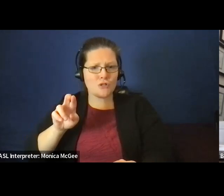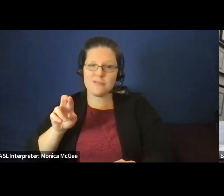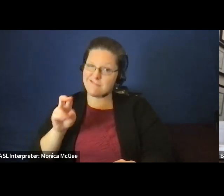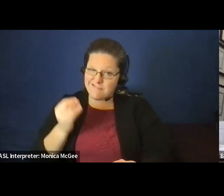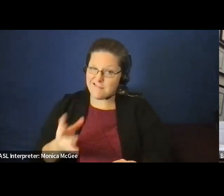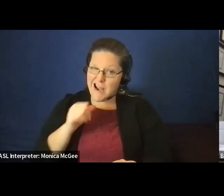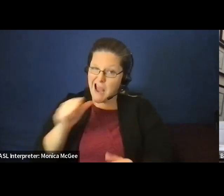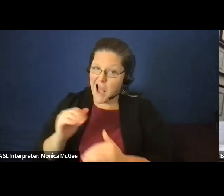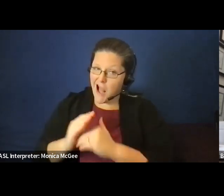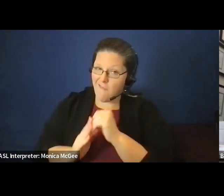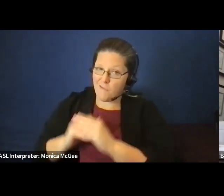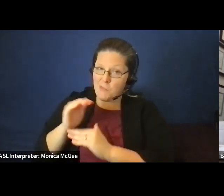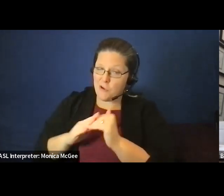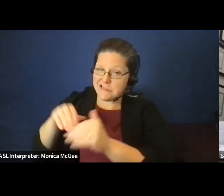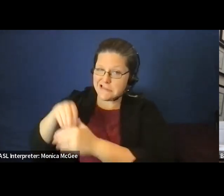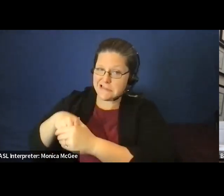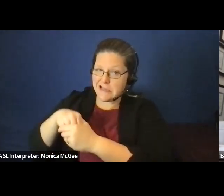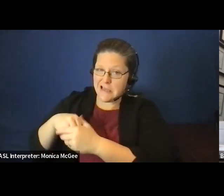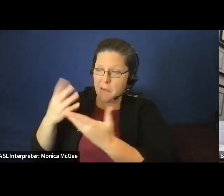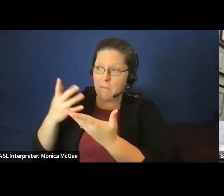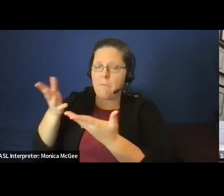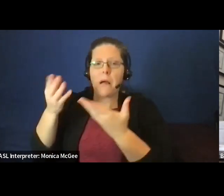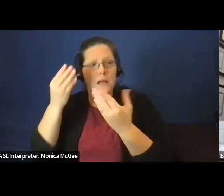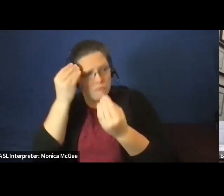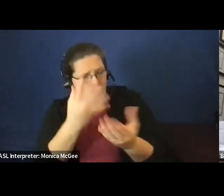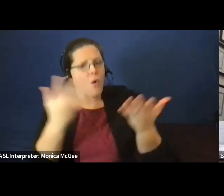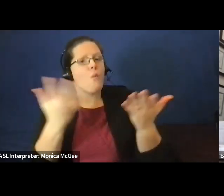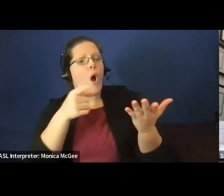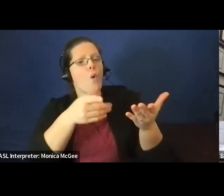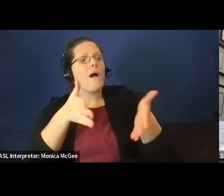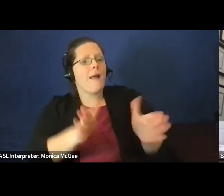people together and allows consumers to be see what a shelter looks like